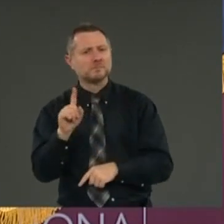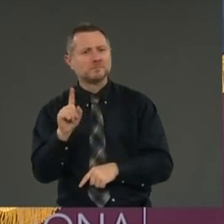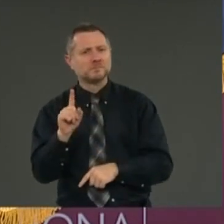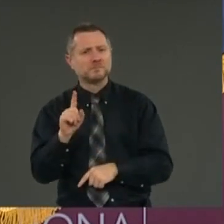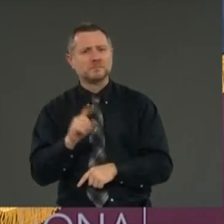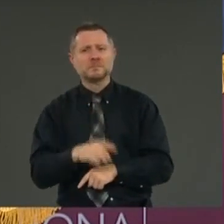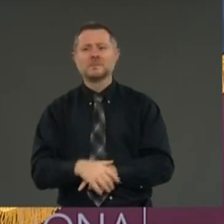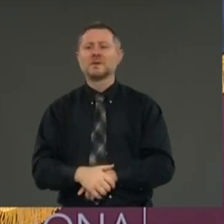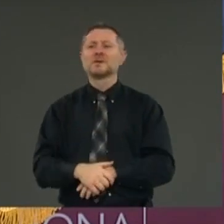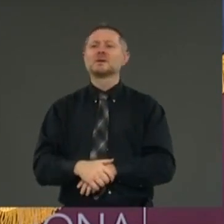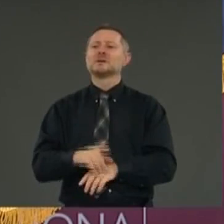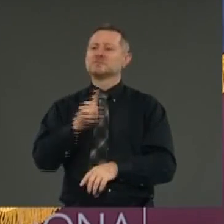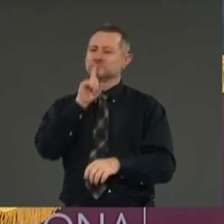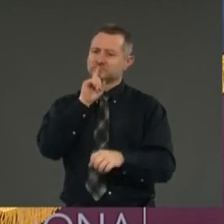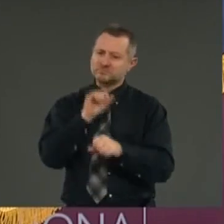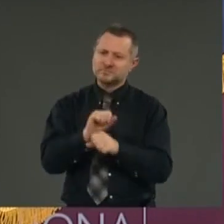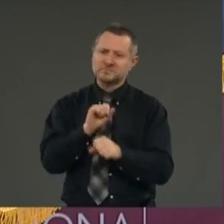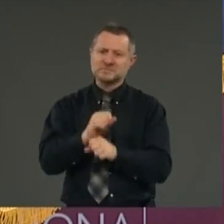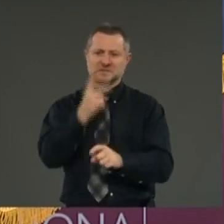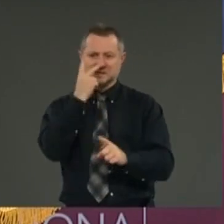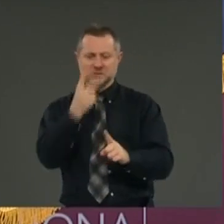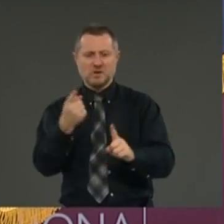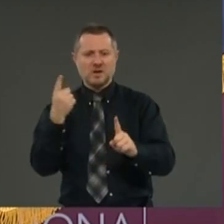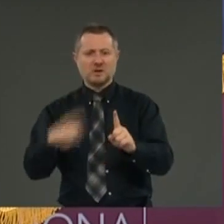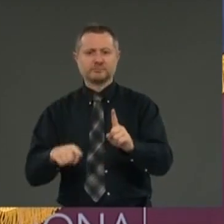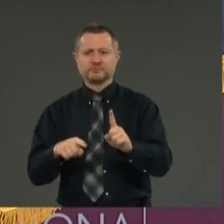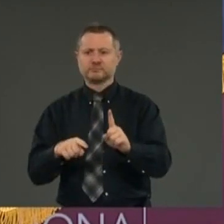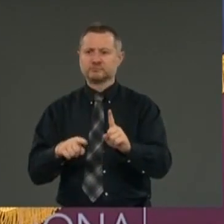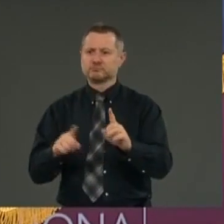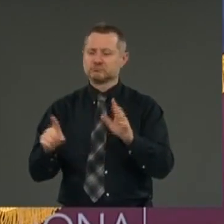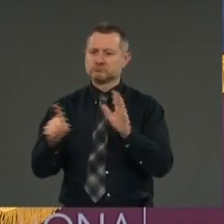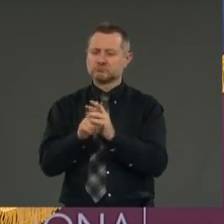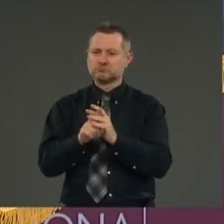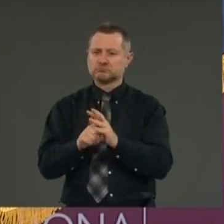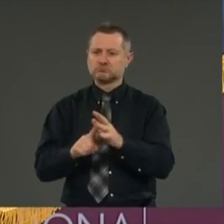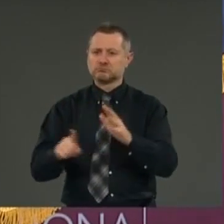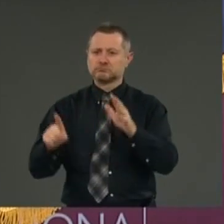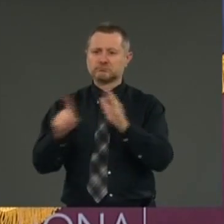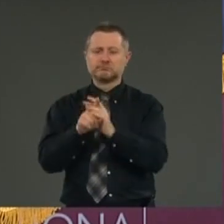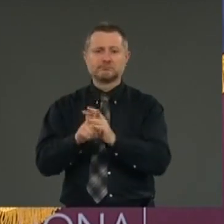PEOPLE FOCUS ON AN ISOLATED INCIDENT. IT'S NOT AN ISOLATED INCIDENT.